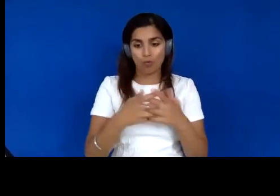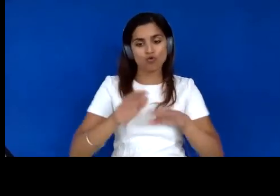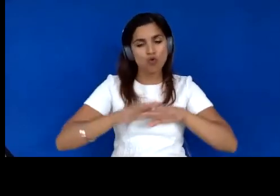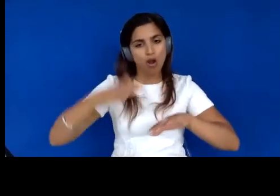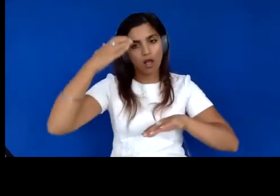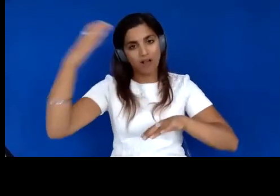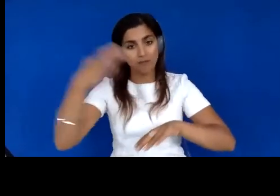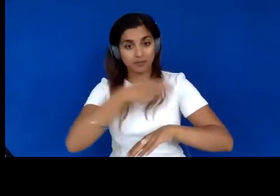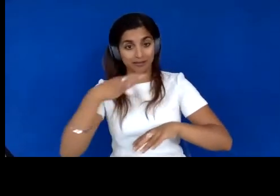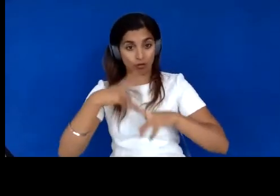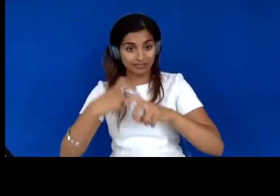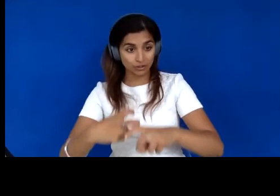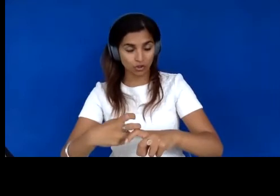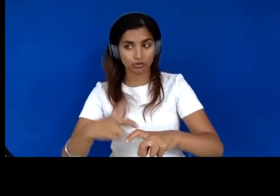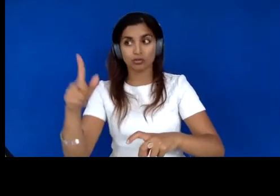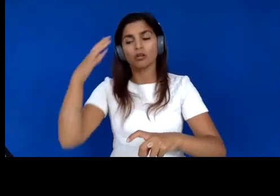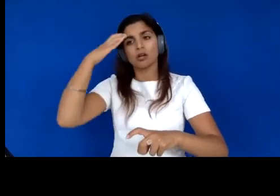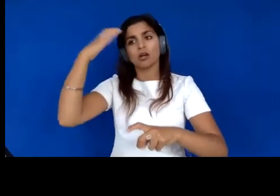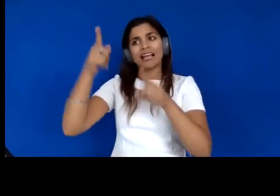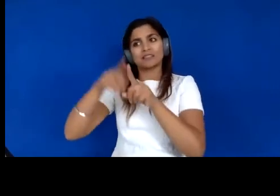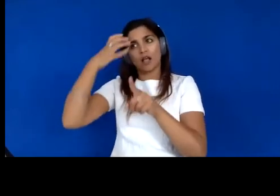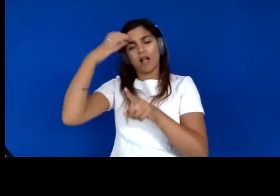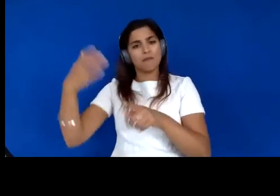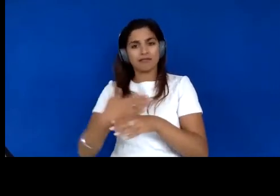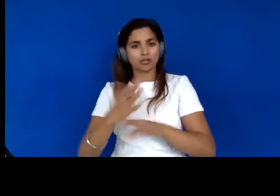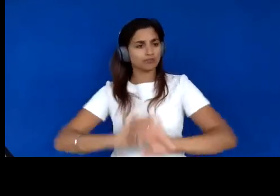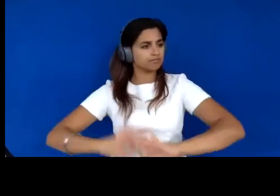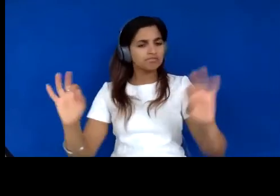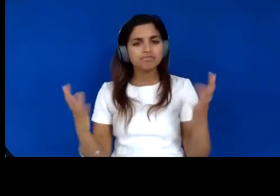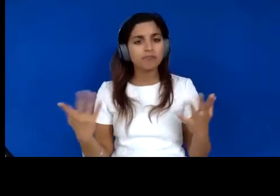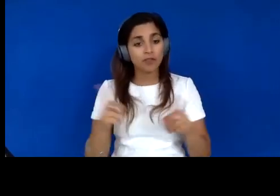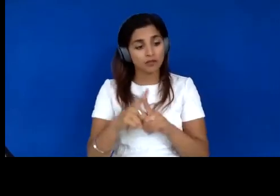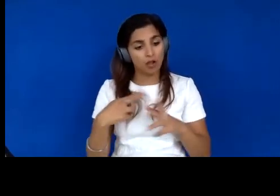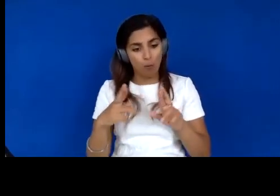to help Upali survivors deployed ablest logics radicalized who poly survivors